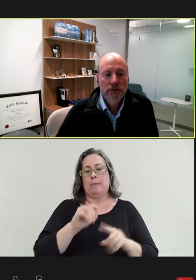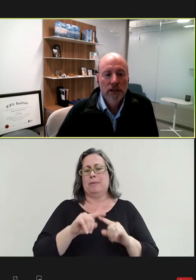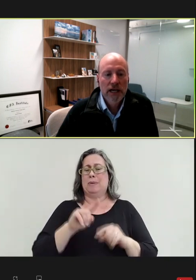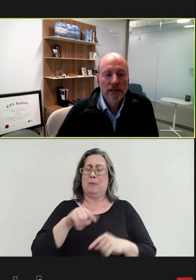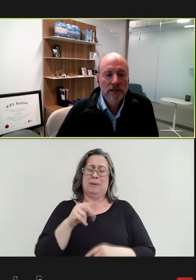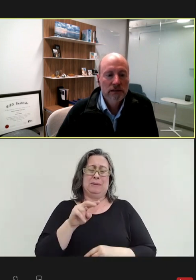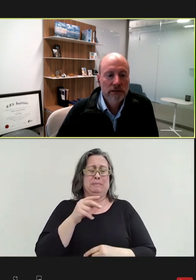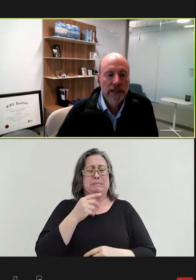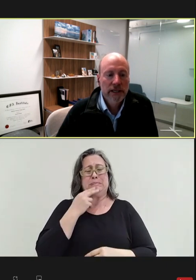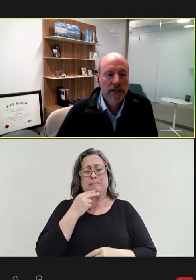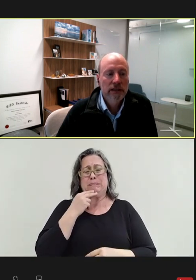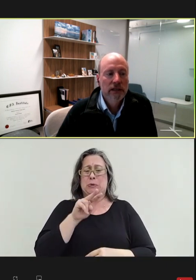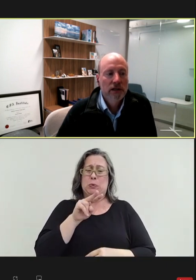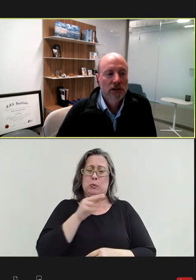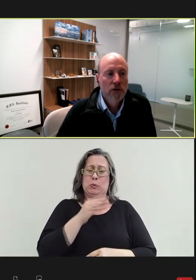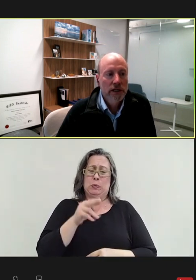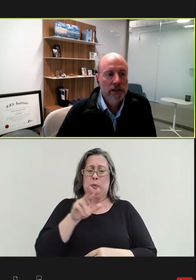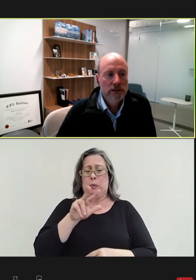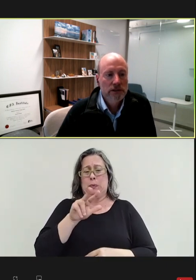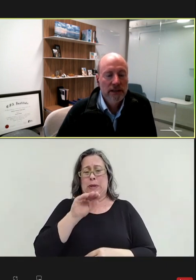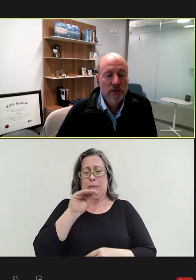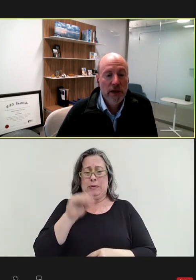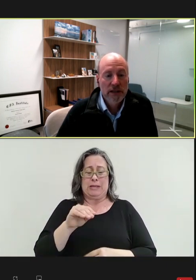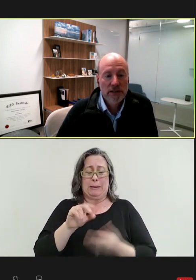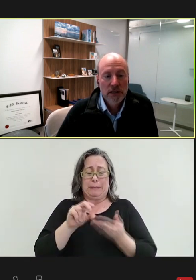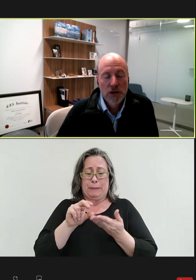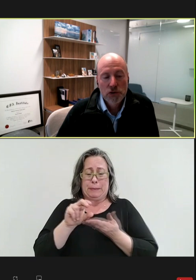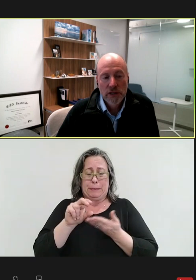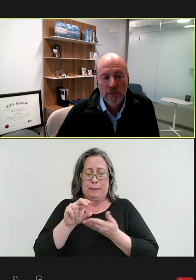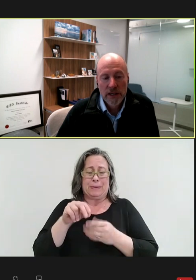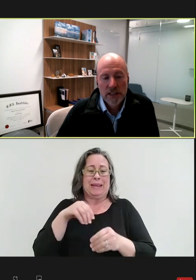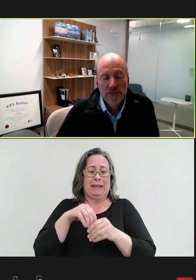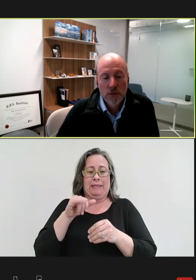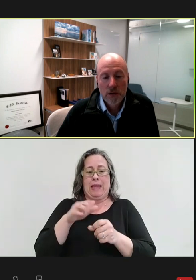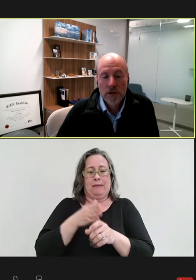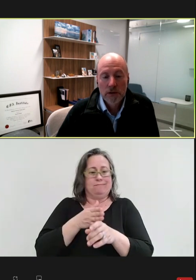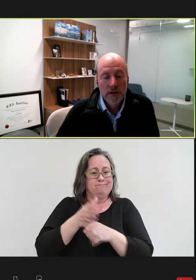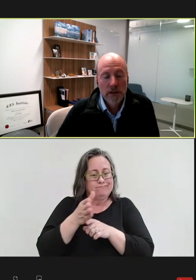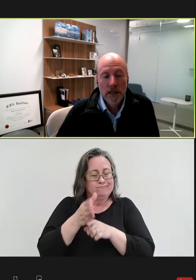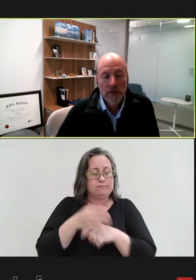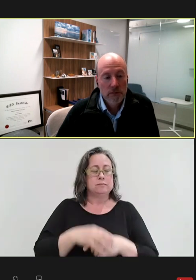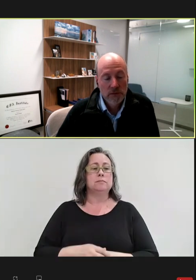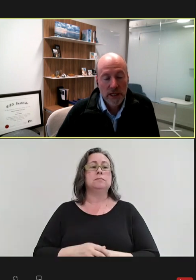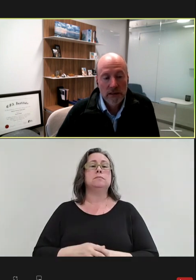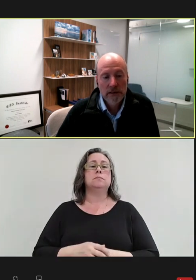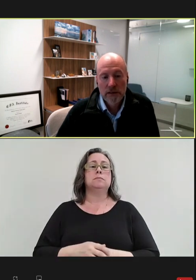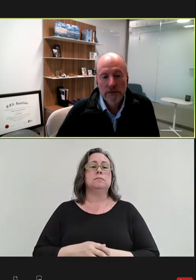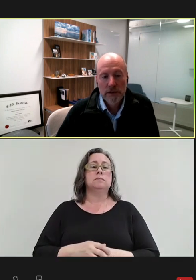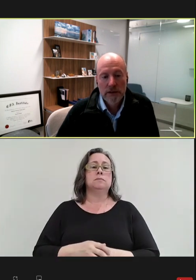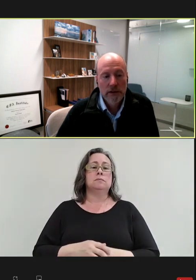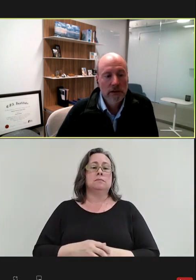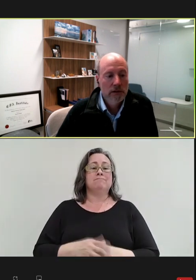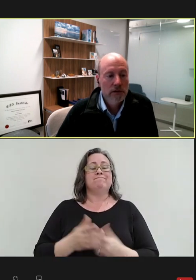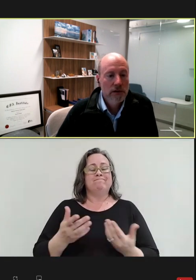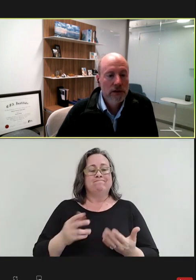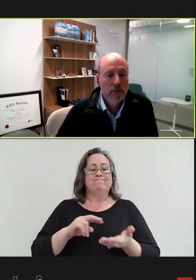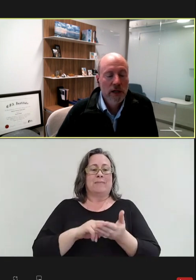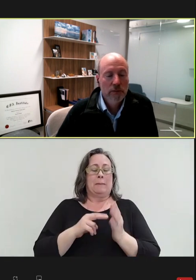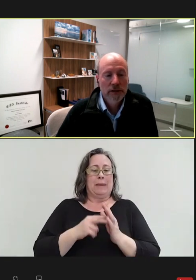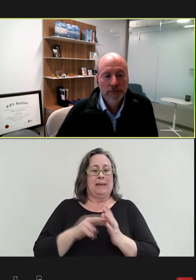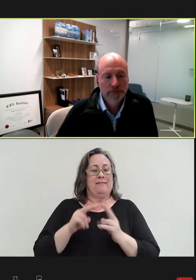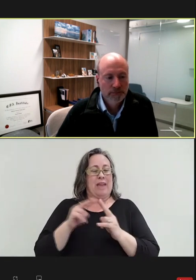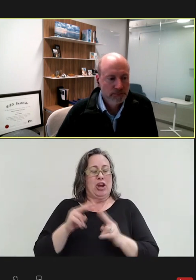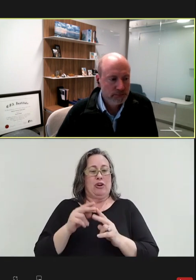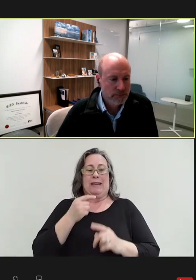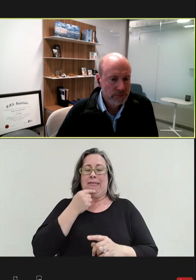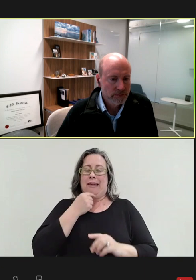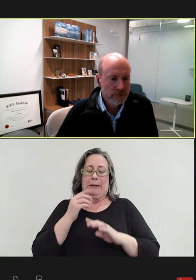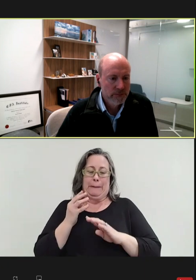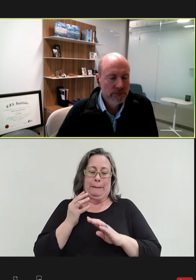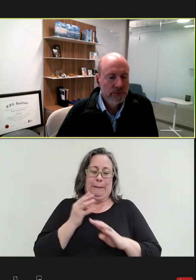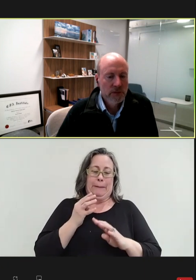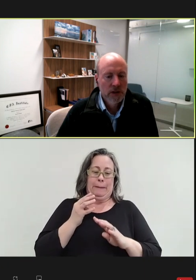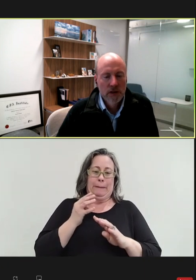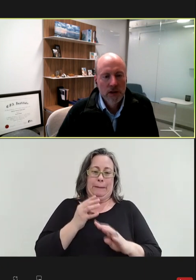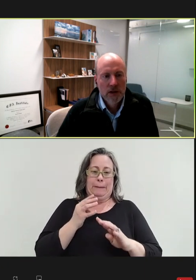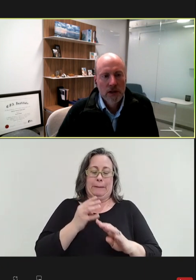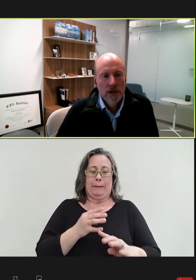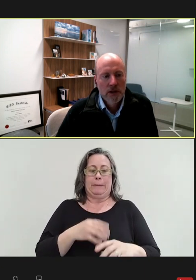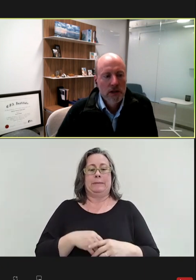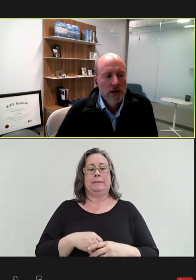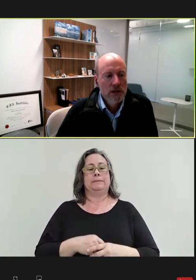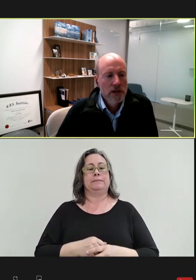for the last decade going into that space. So, that makes for likely a very thin pipeline.